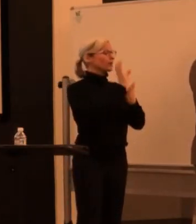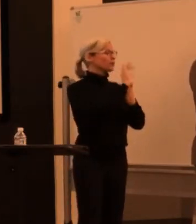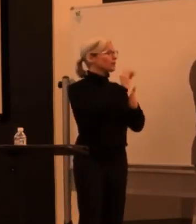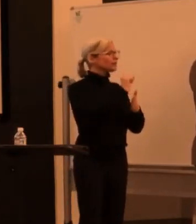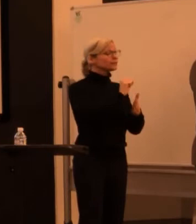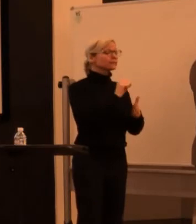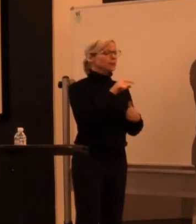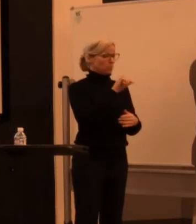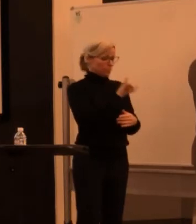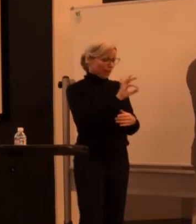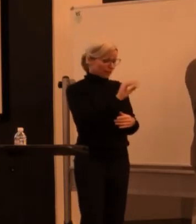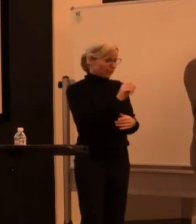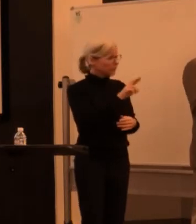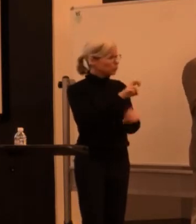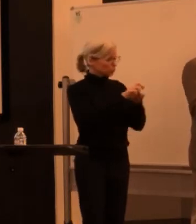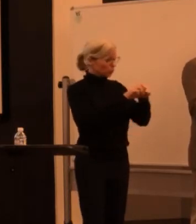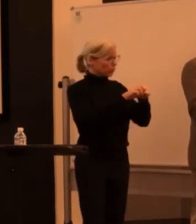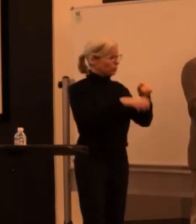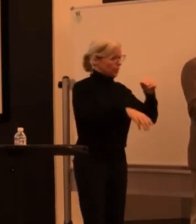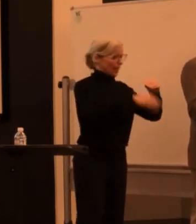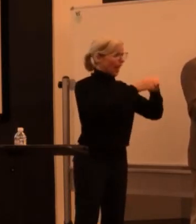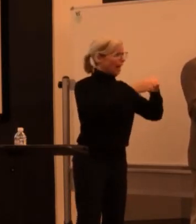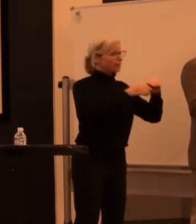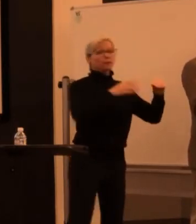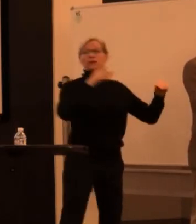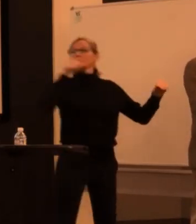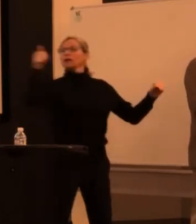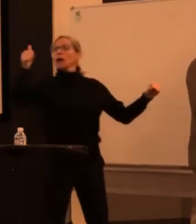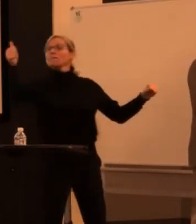something that a competitor would see as valuable enough to want to copy.